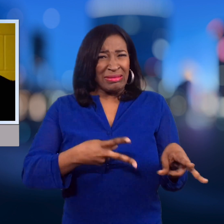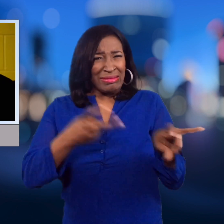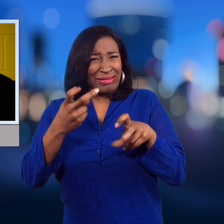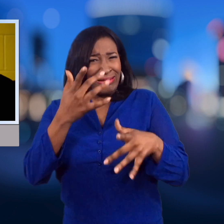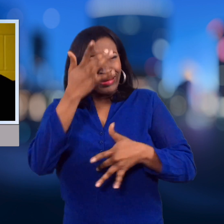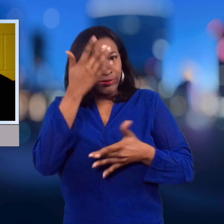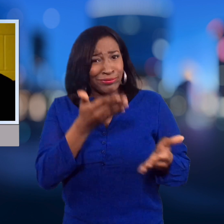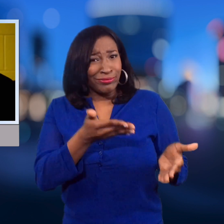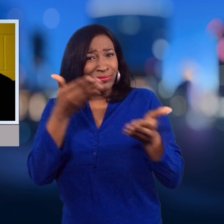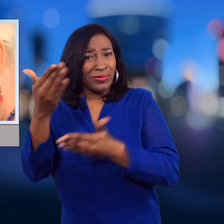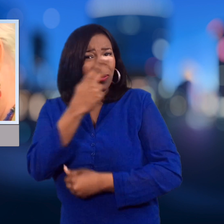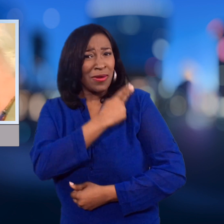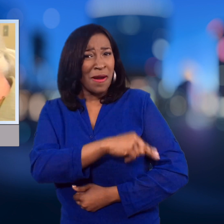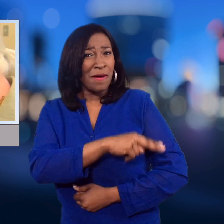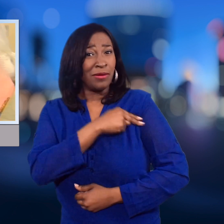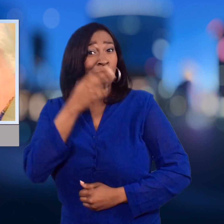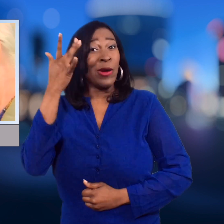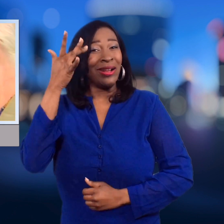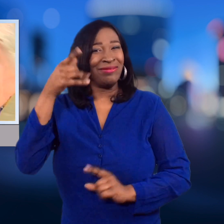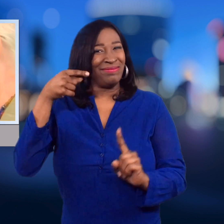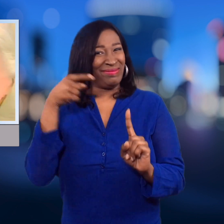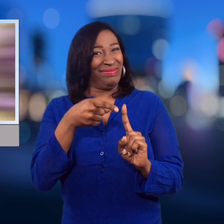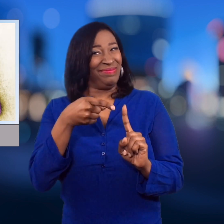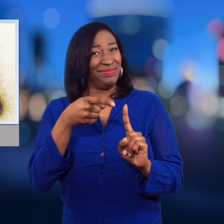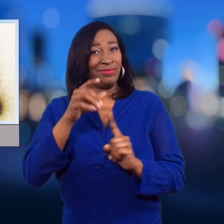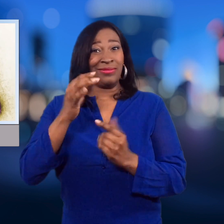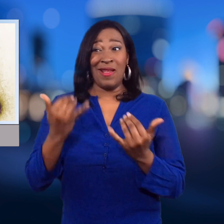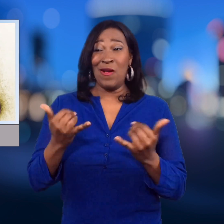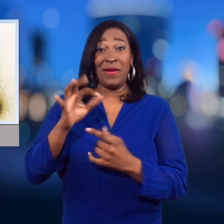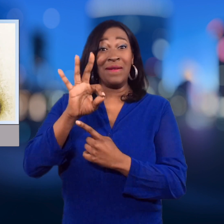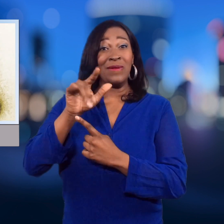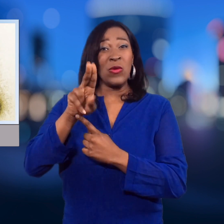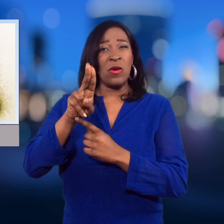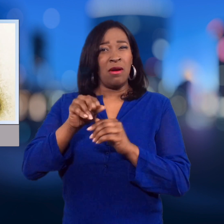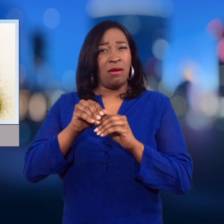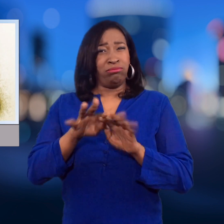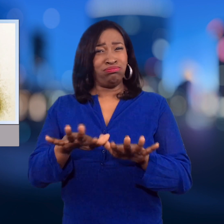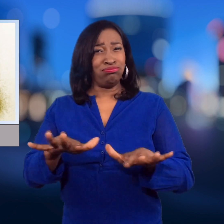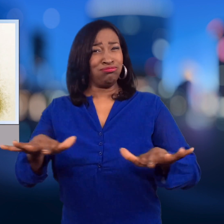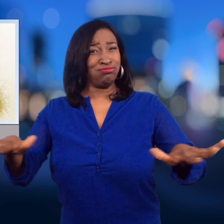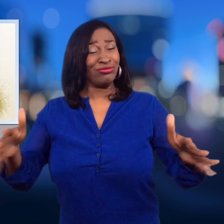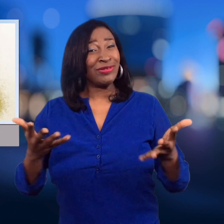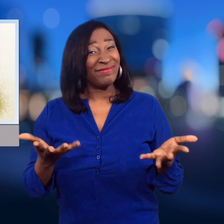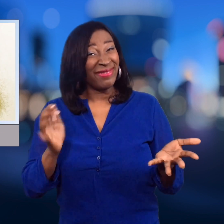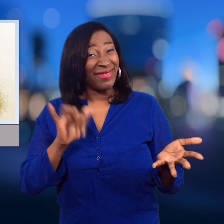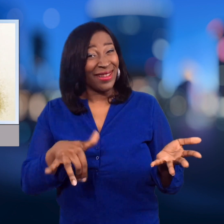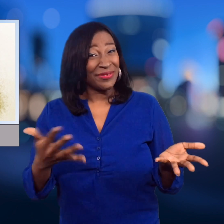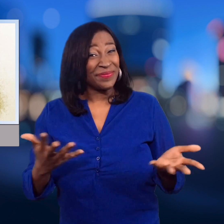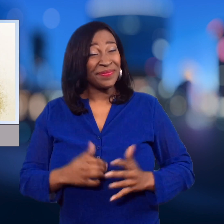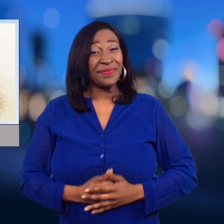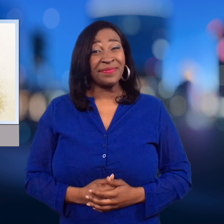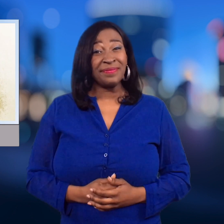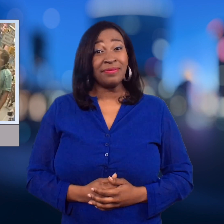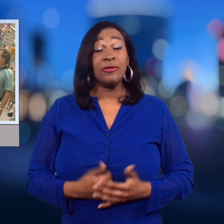and deaths are on the rise because of a particularly rough flu season.